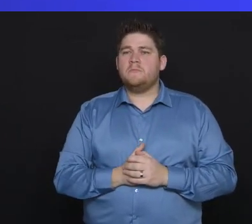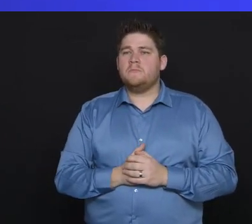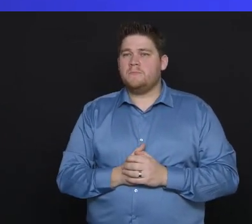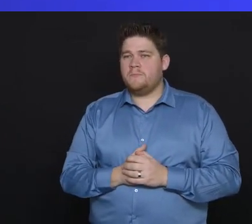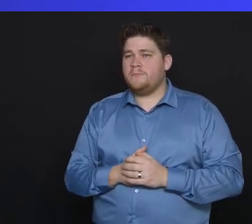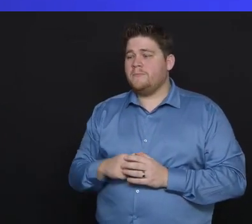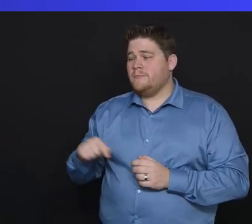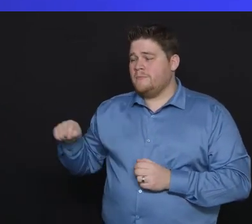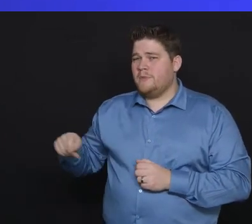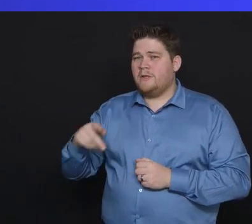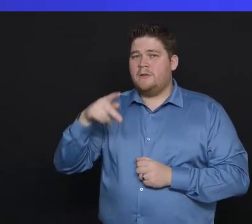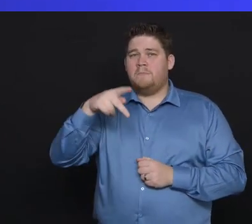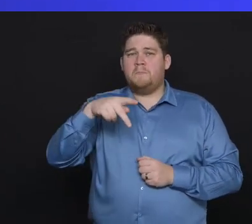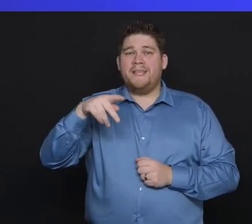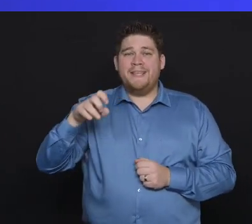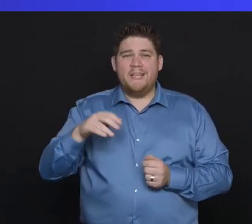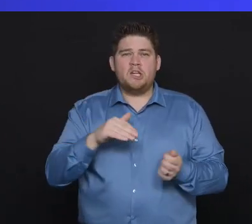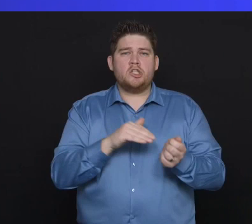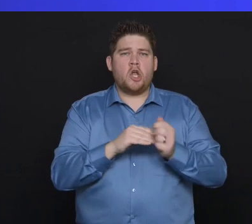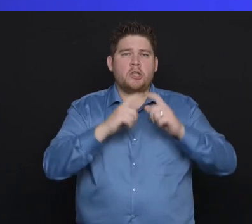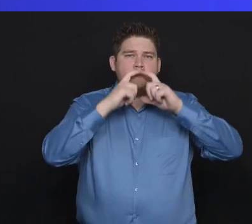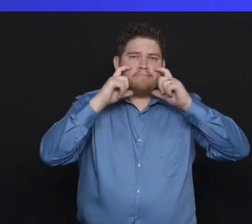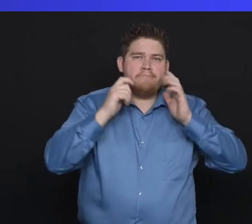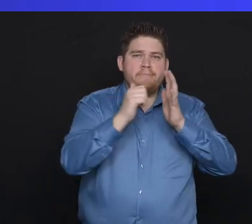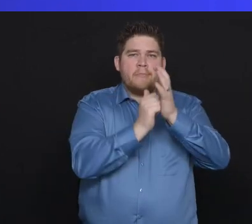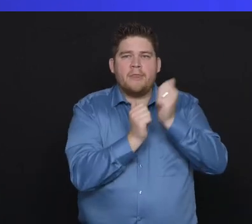along?